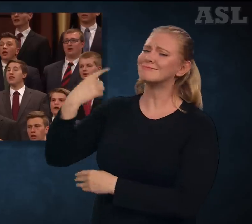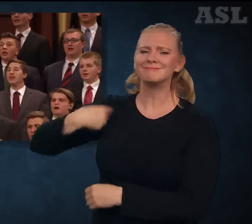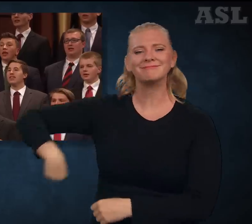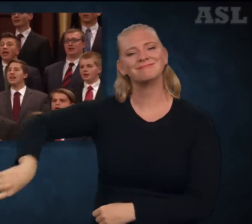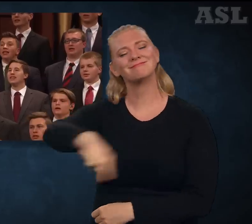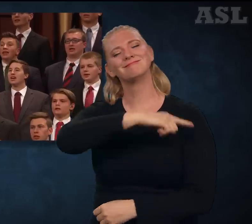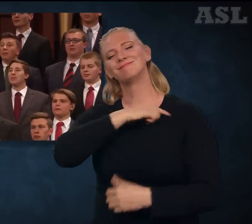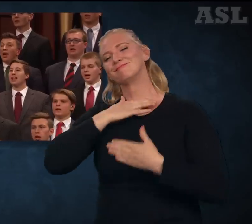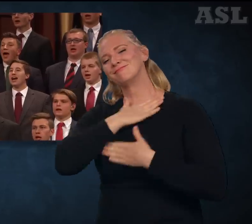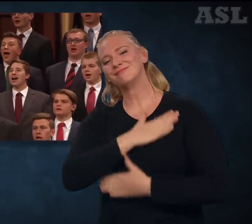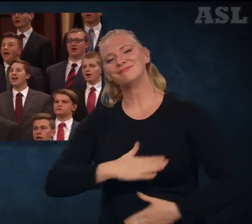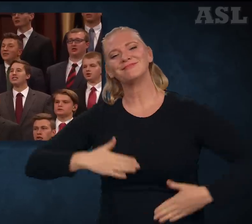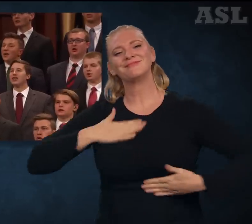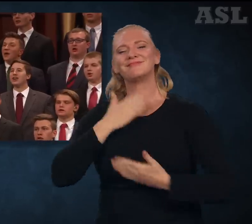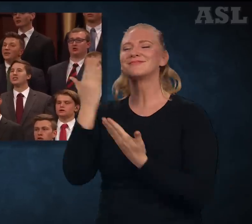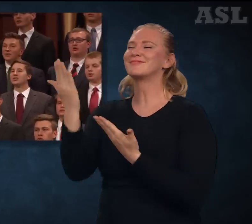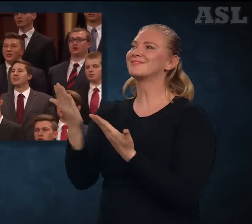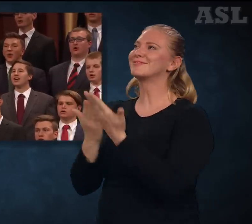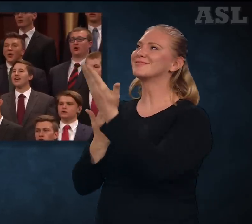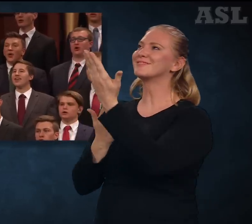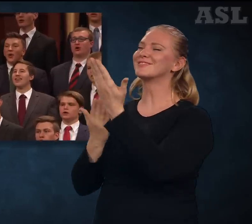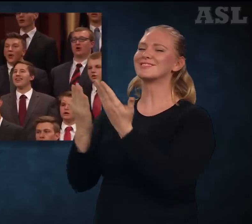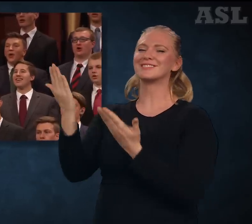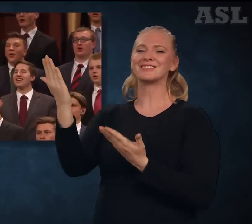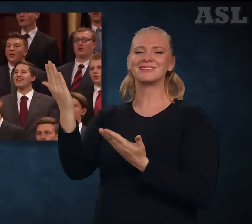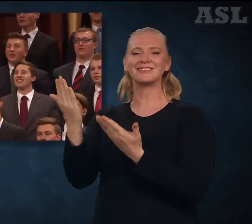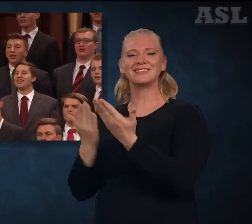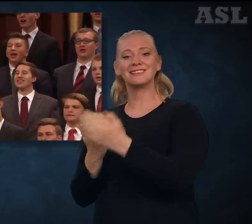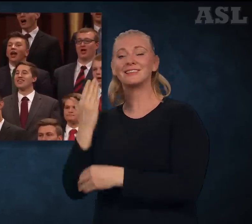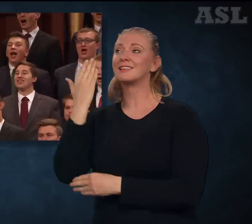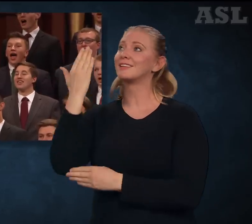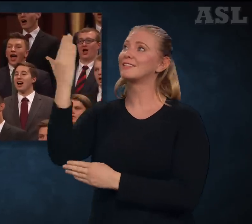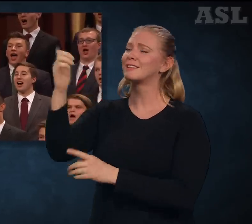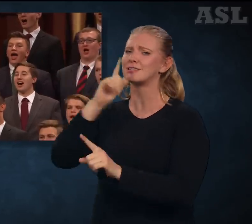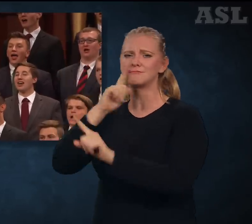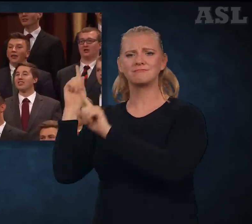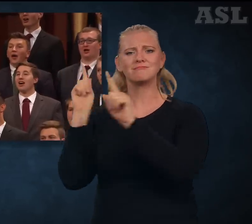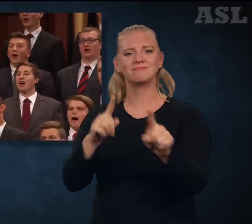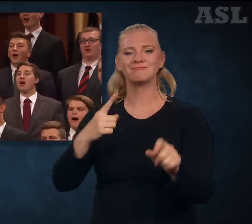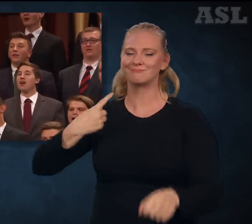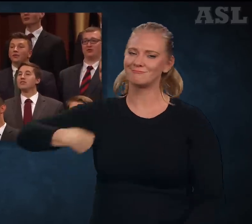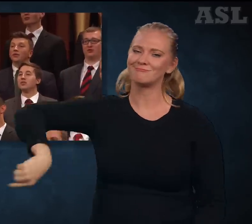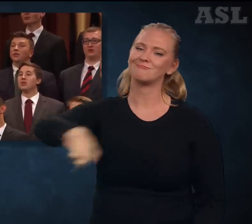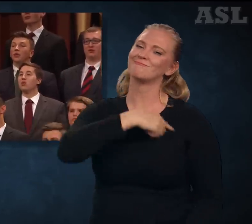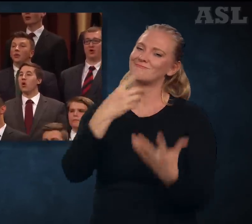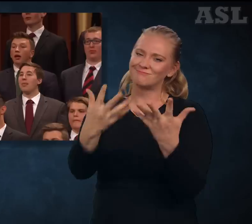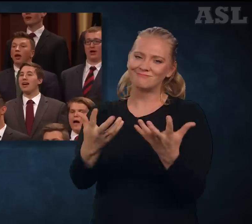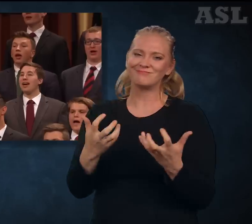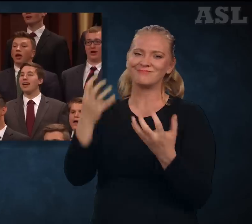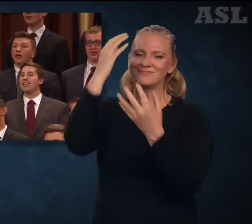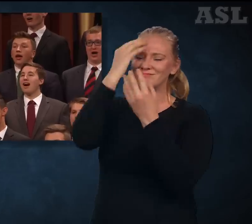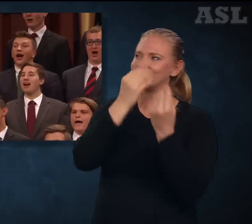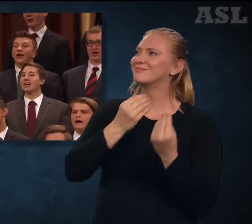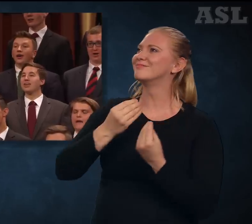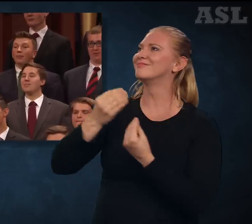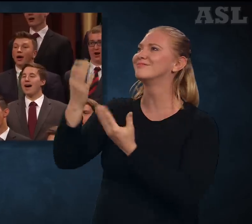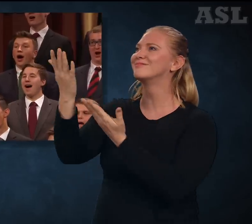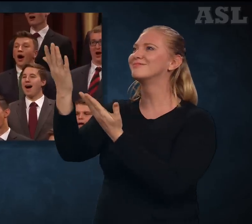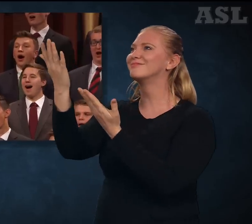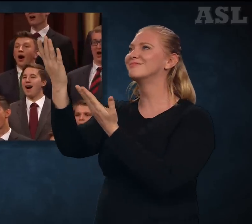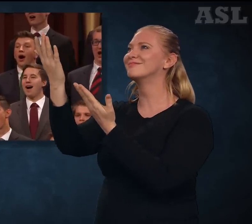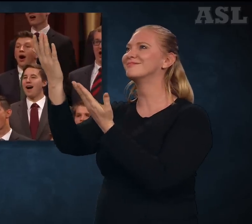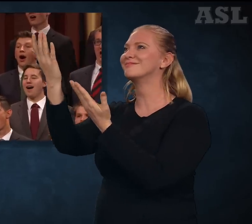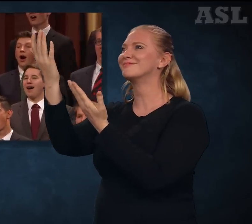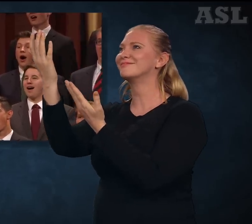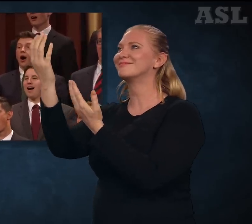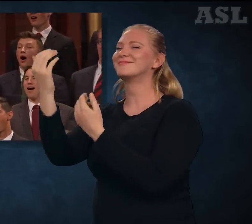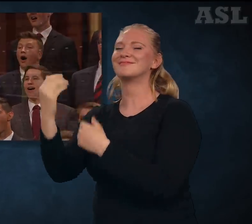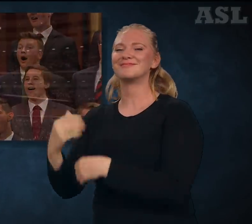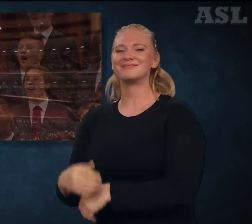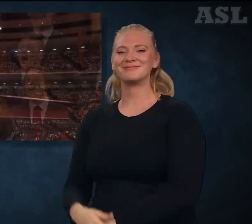WE FEEL IT A PLEASURE TO SERVE THEE,